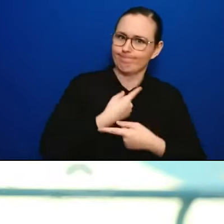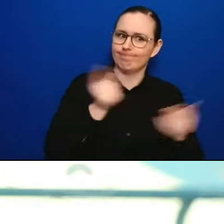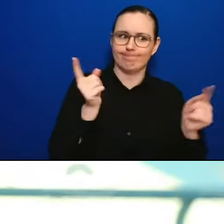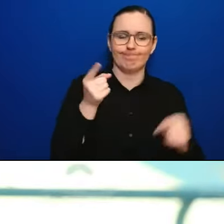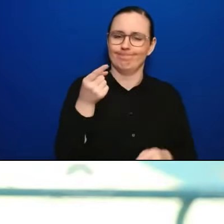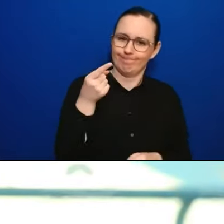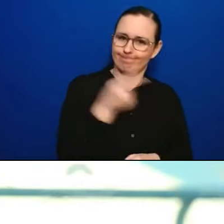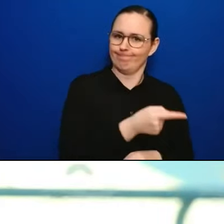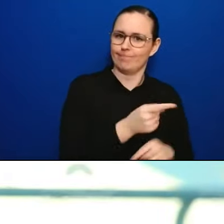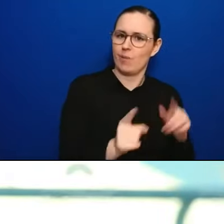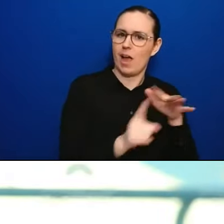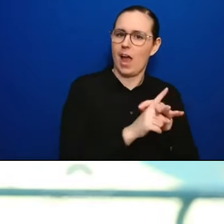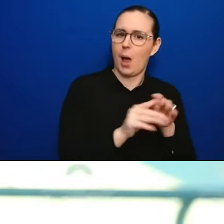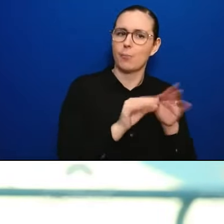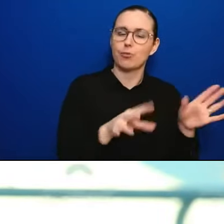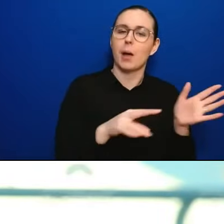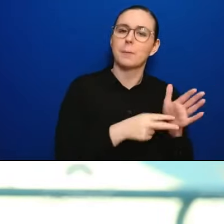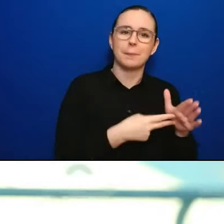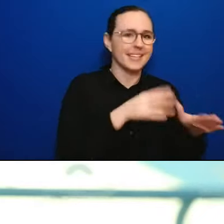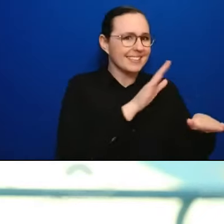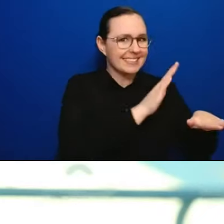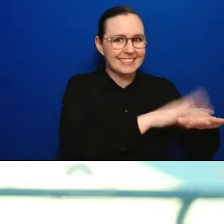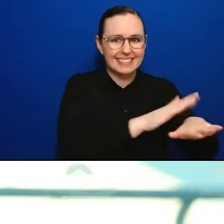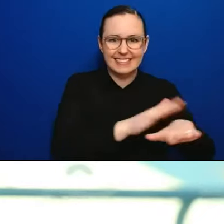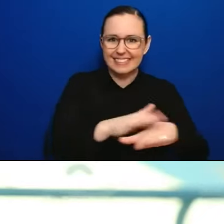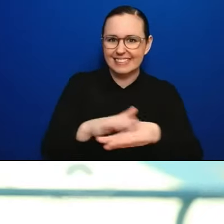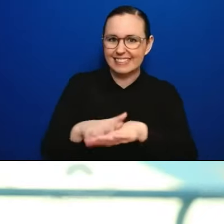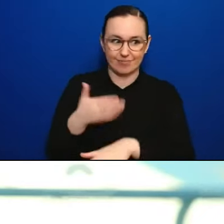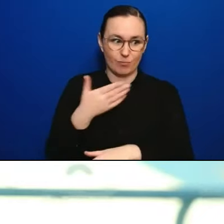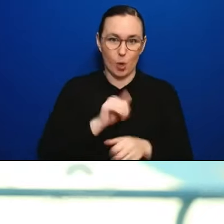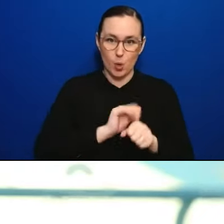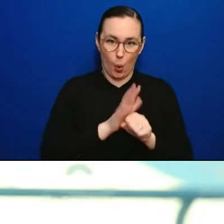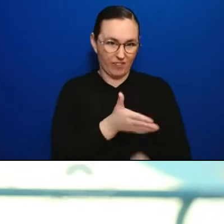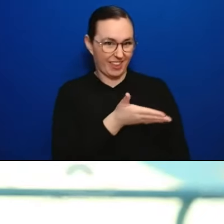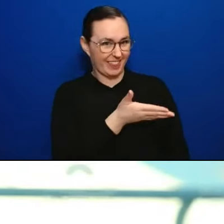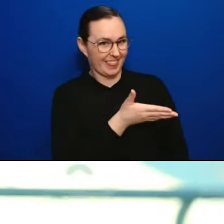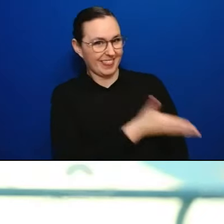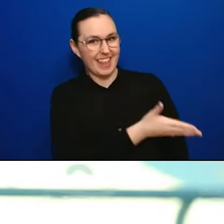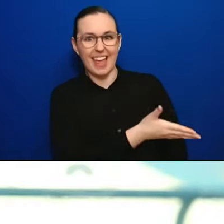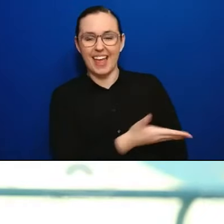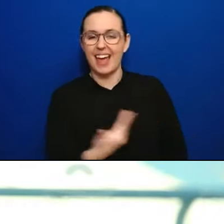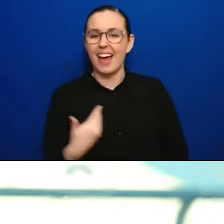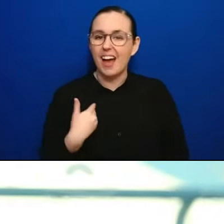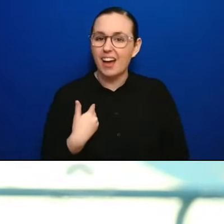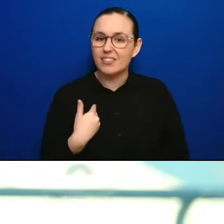is about the declaration of outbreak.